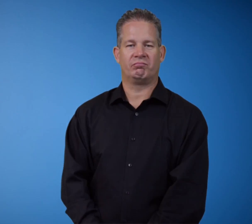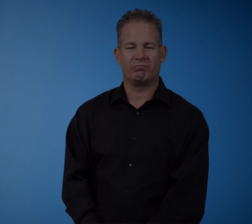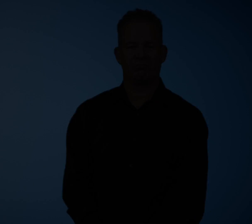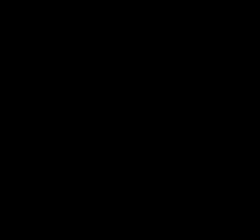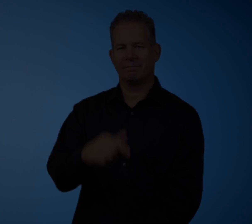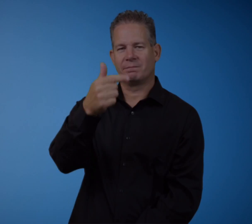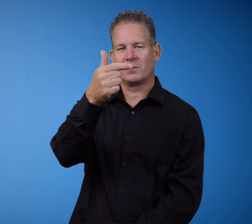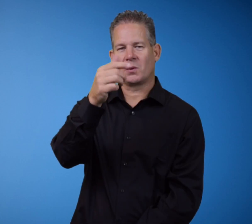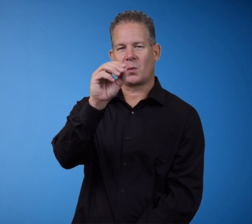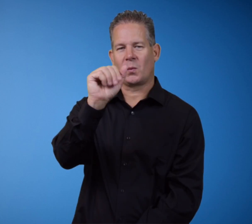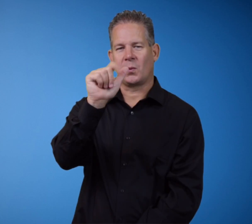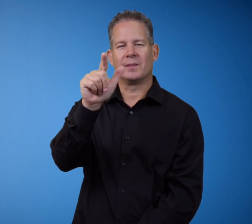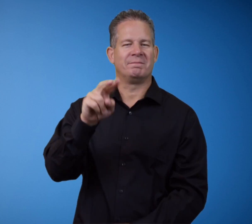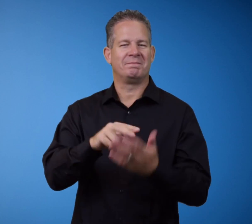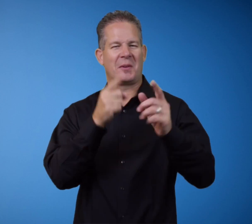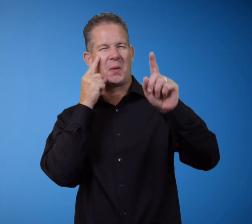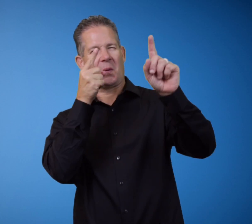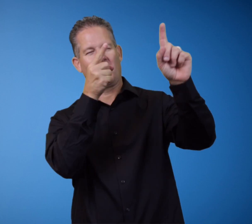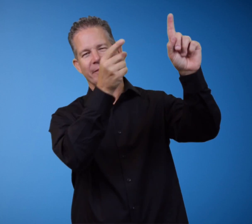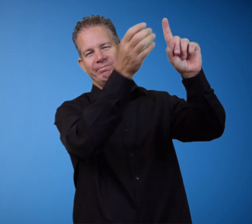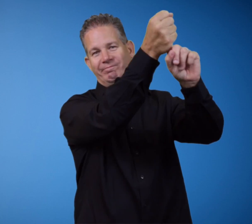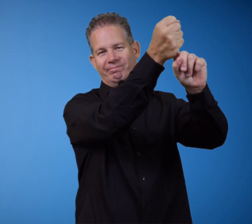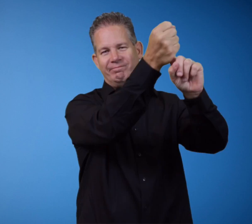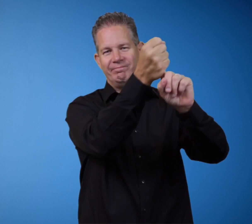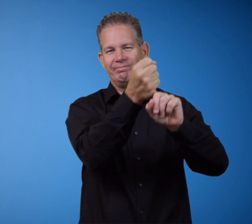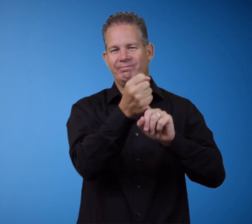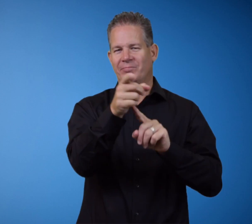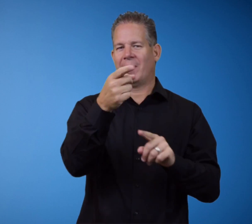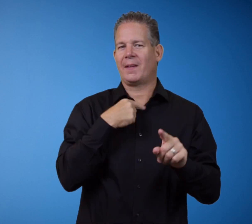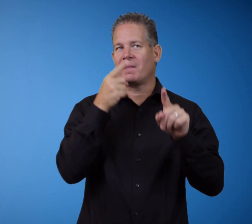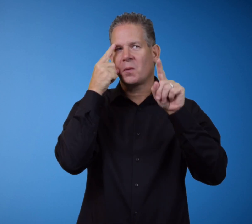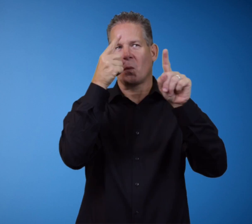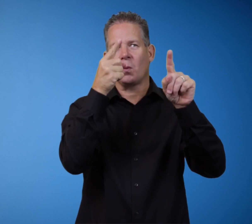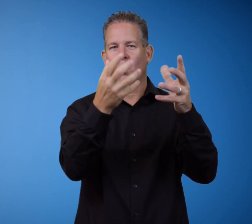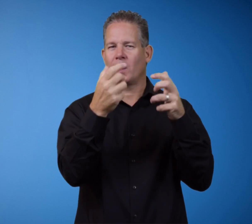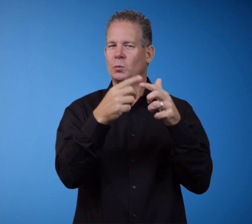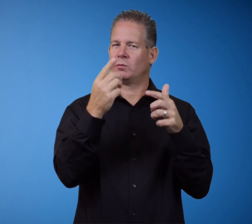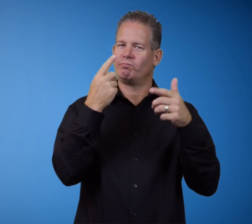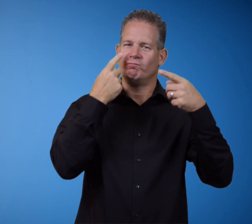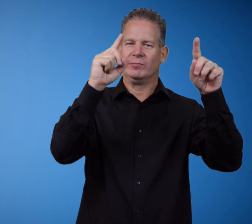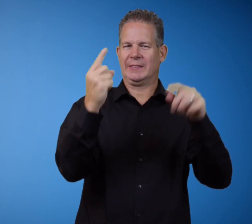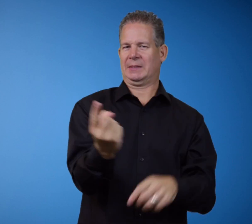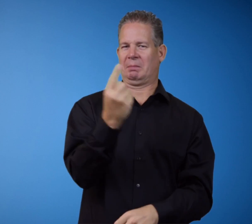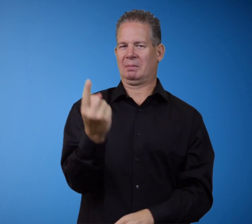A goal. A goal is something that you want to achieve.